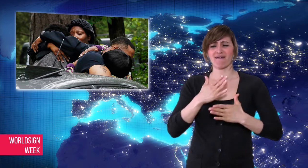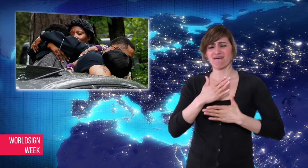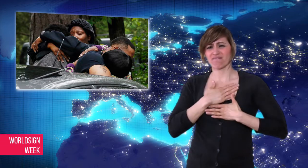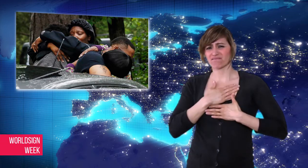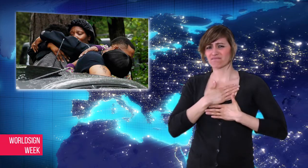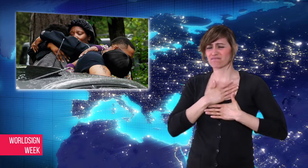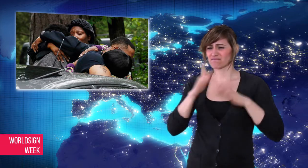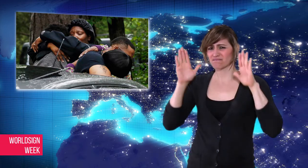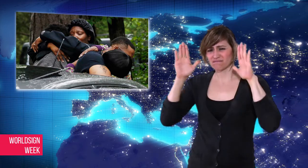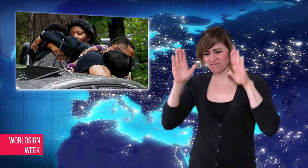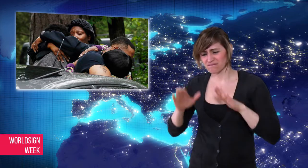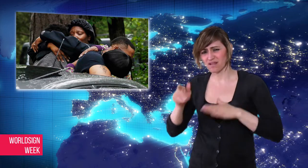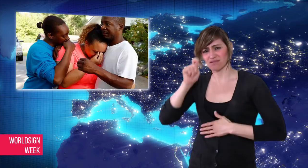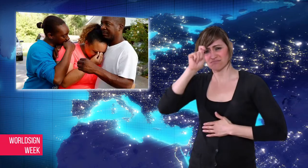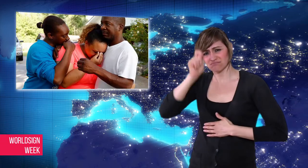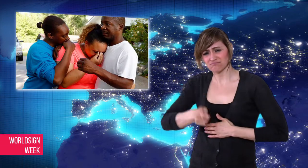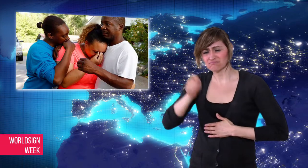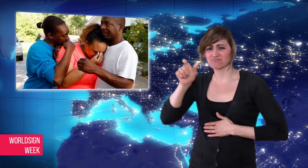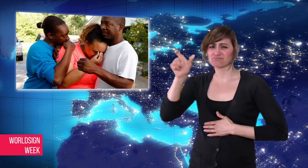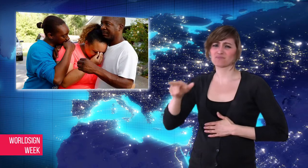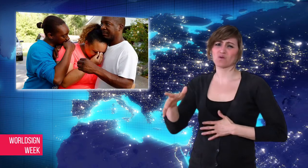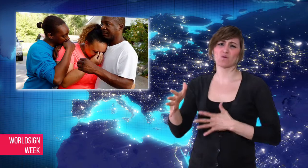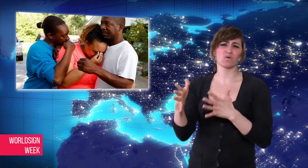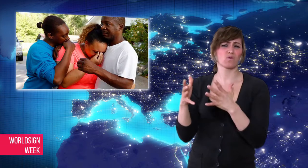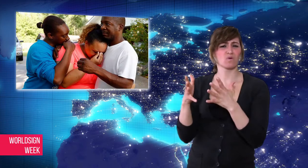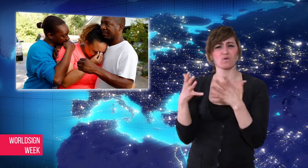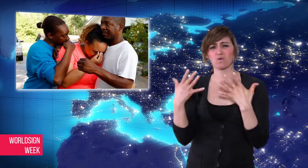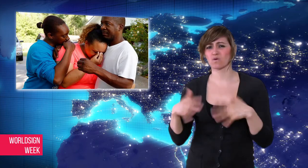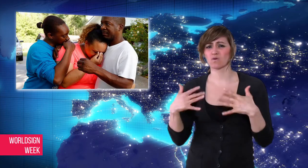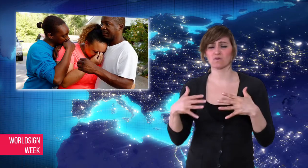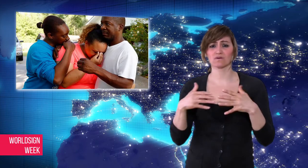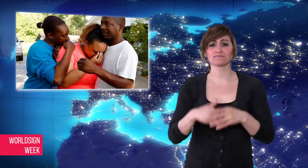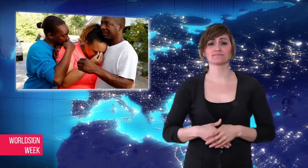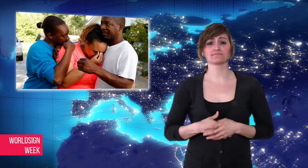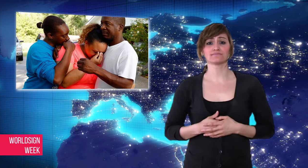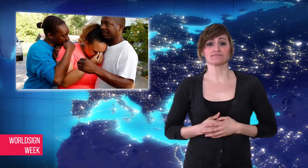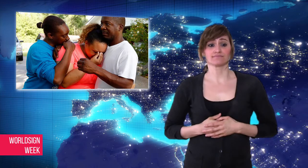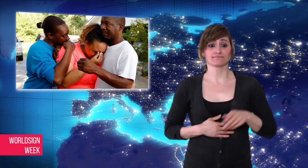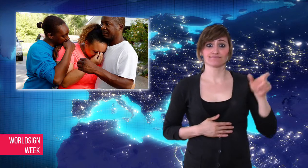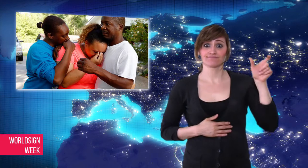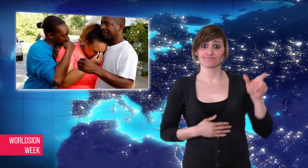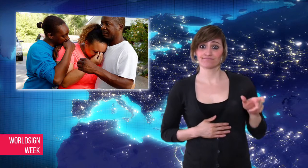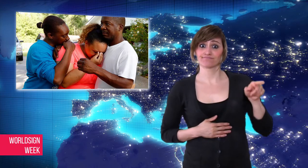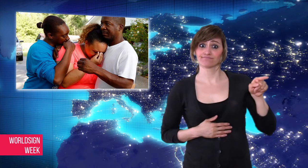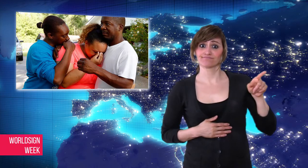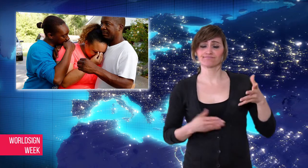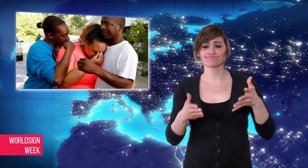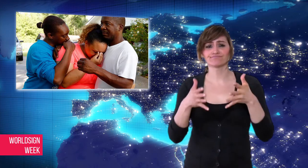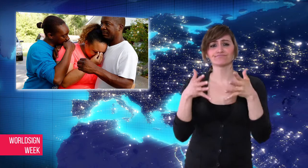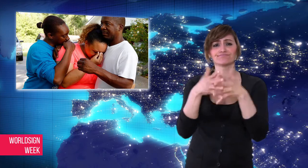house - which was a hangout for teens -